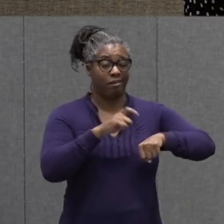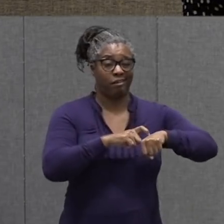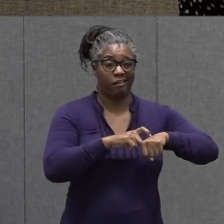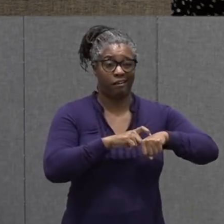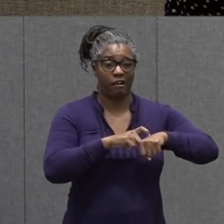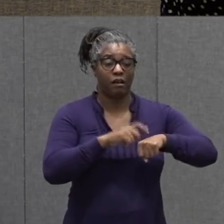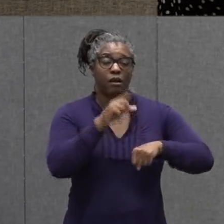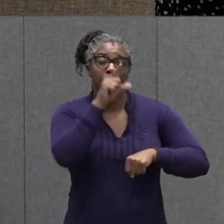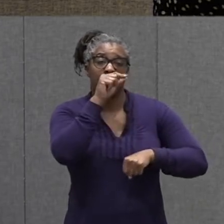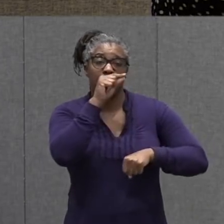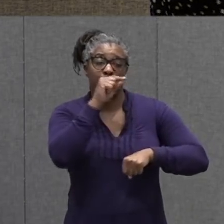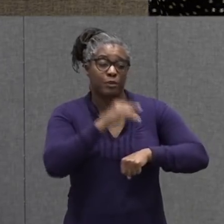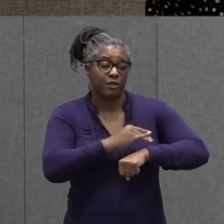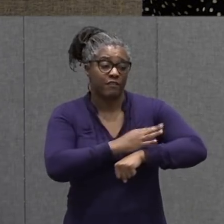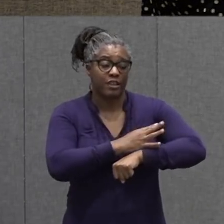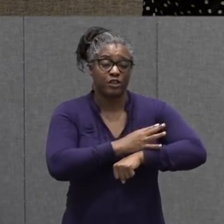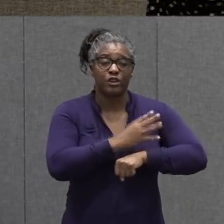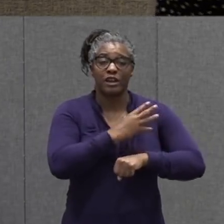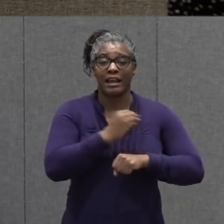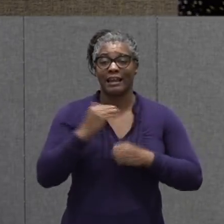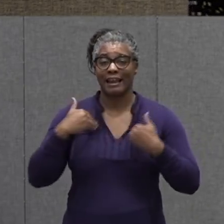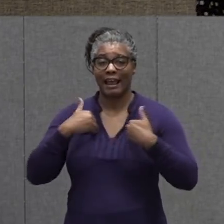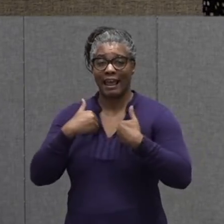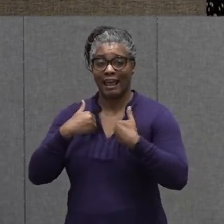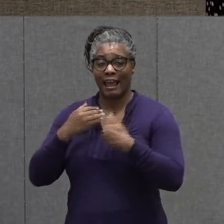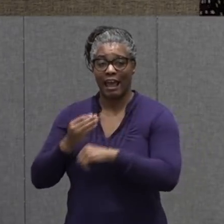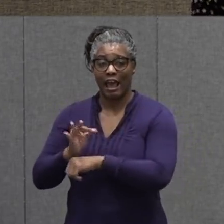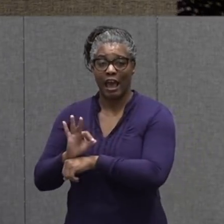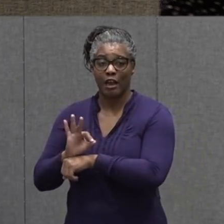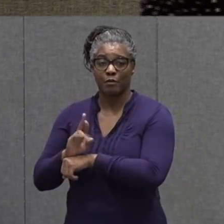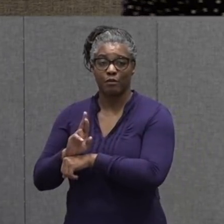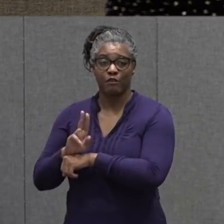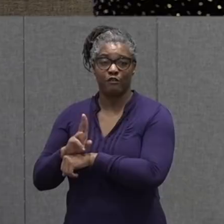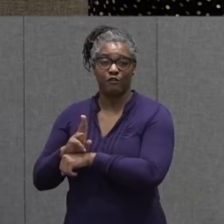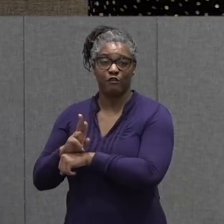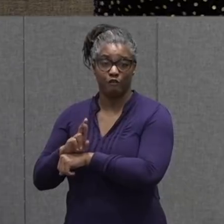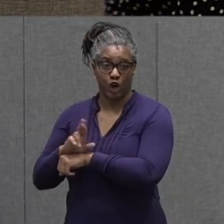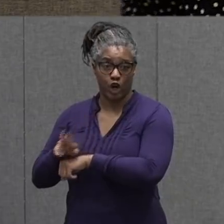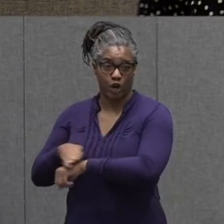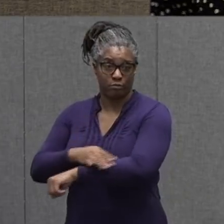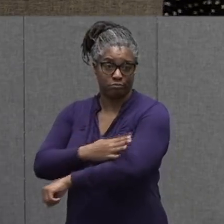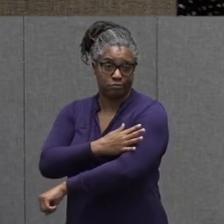and animal fur. Then they take a ride with the animal!